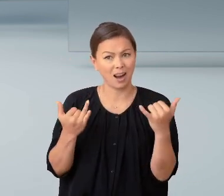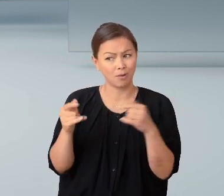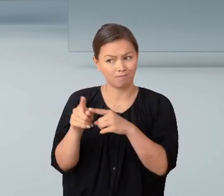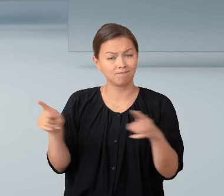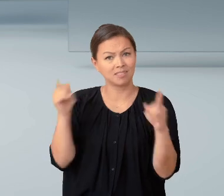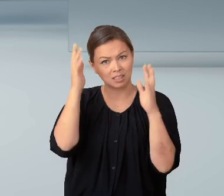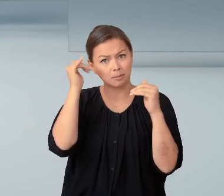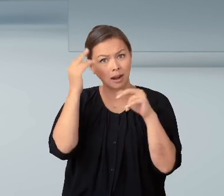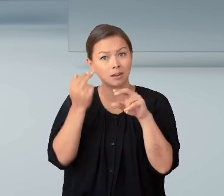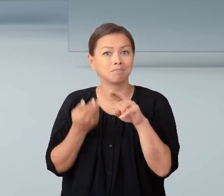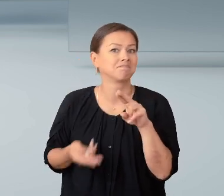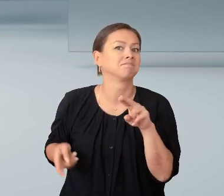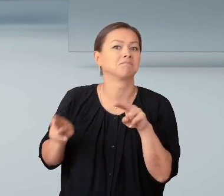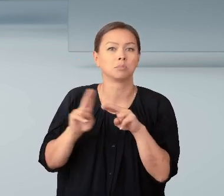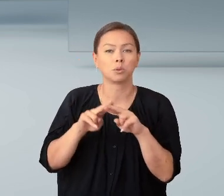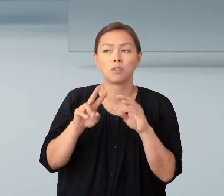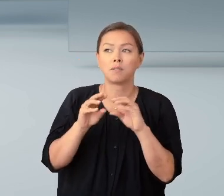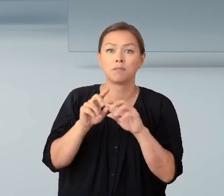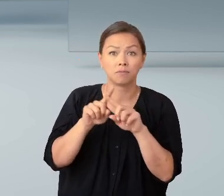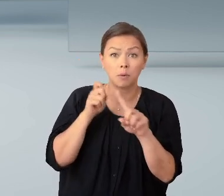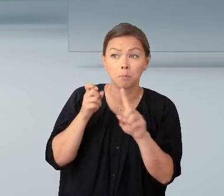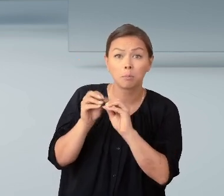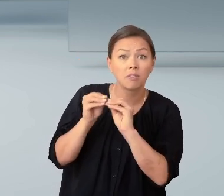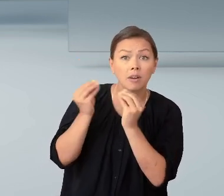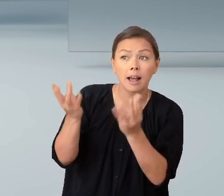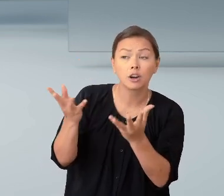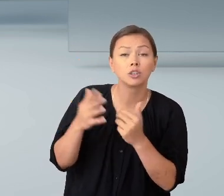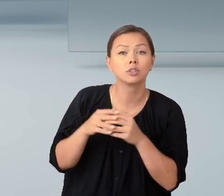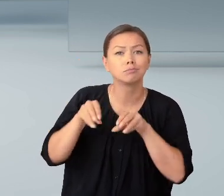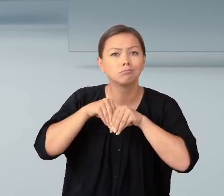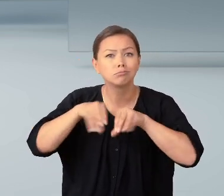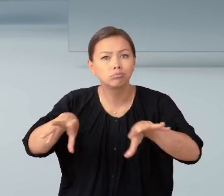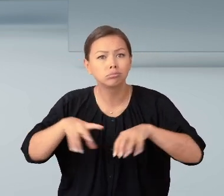and vendors. This has transformed the way we communicate and requires